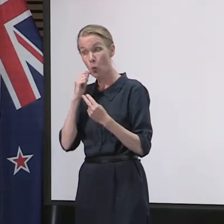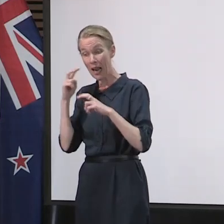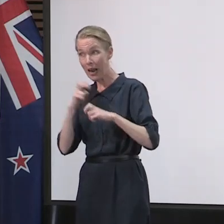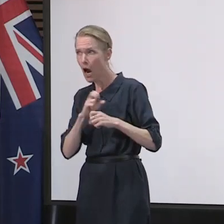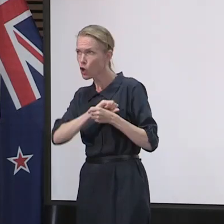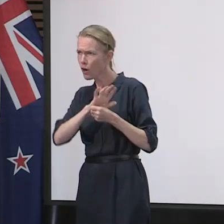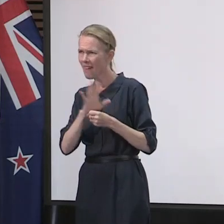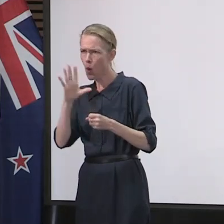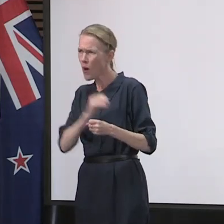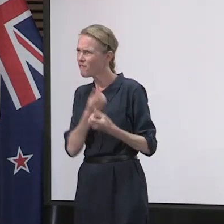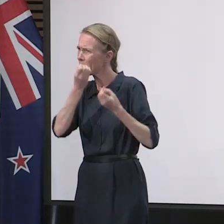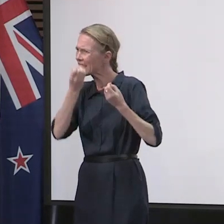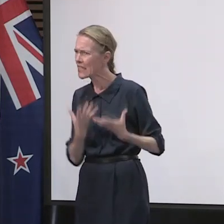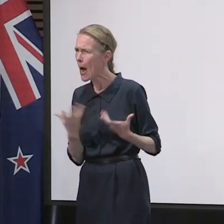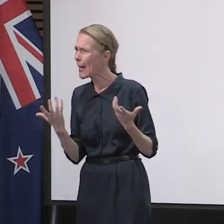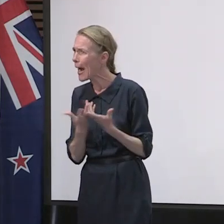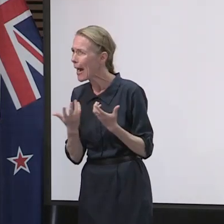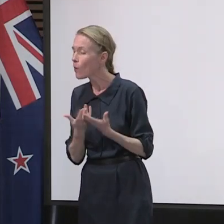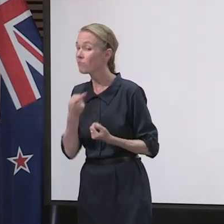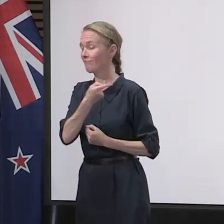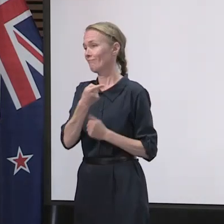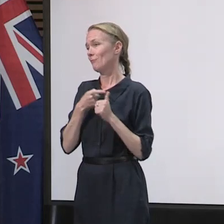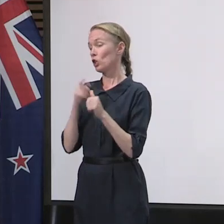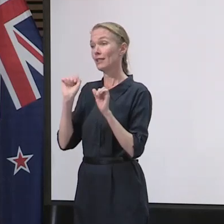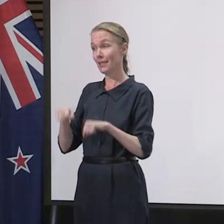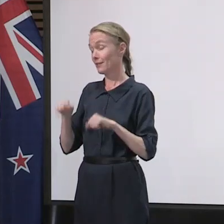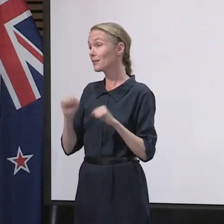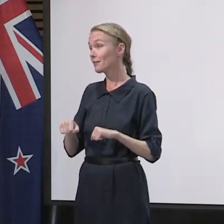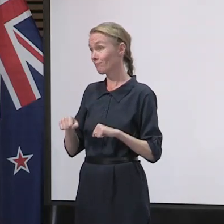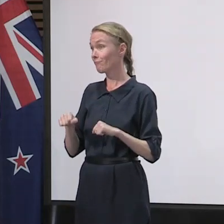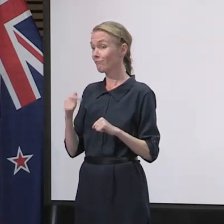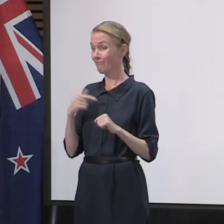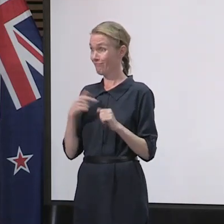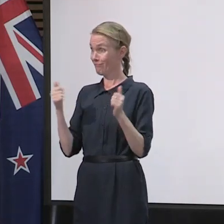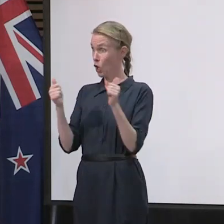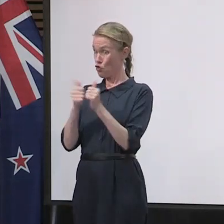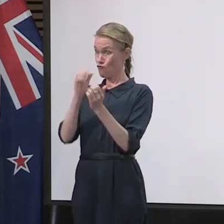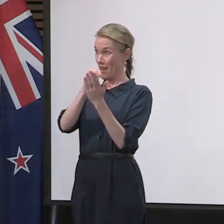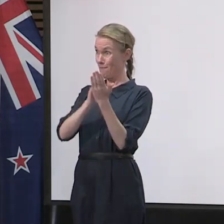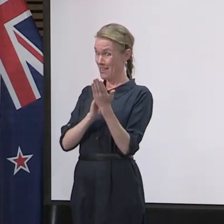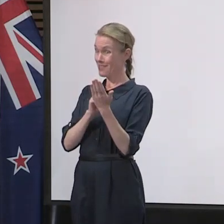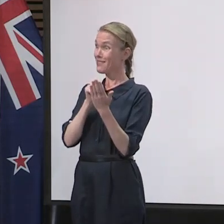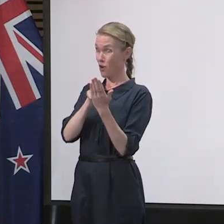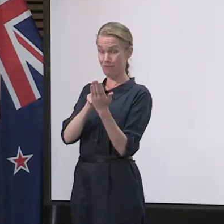looking into the origins of the virus and the initial